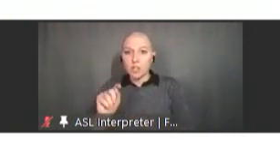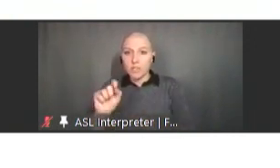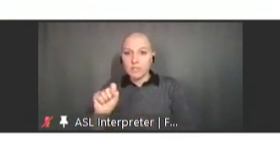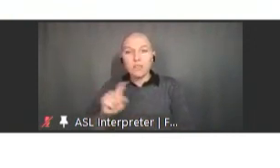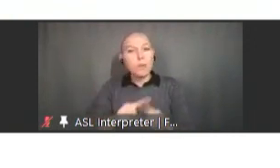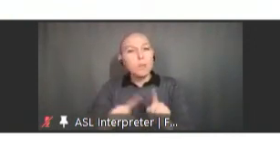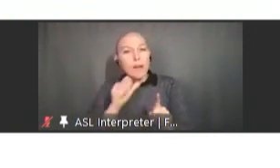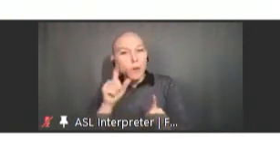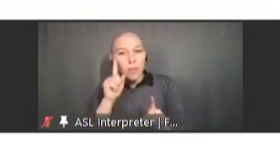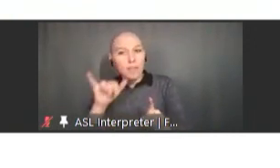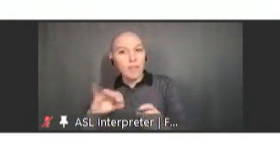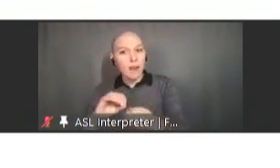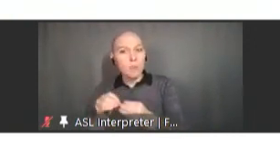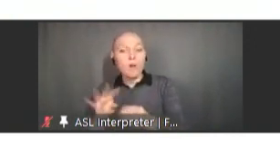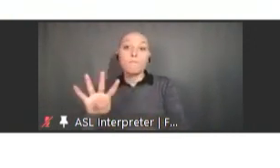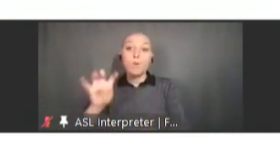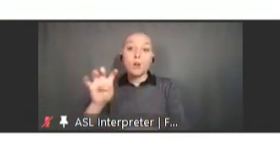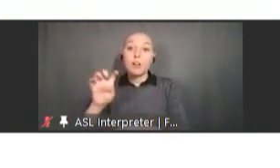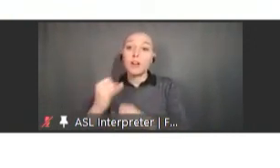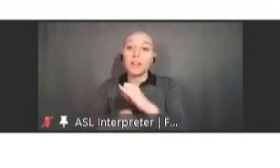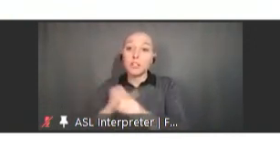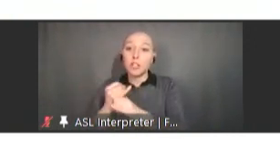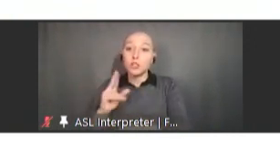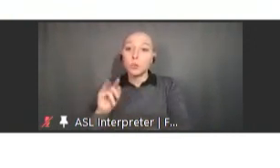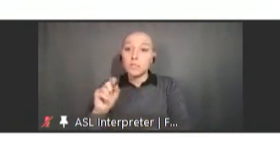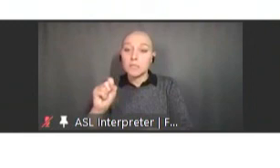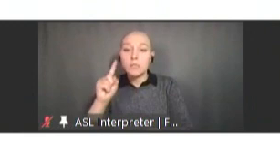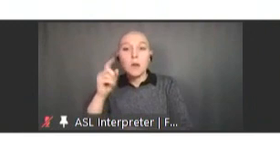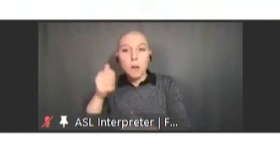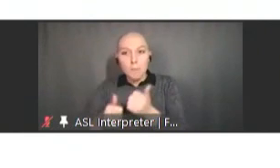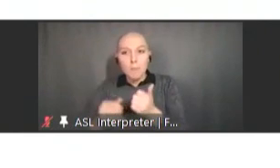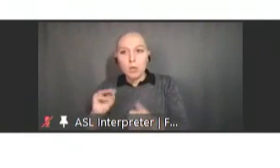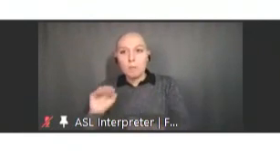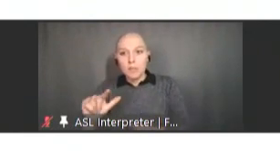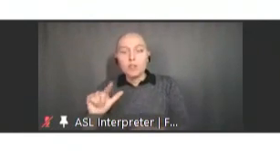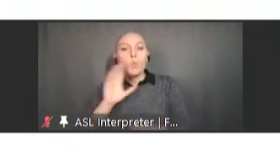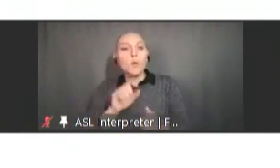units per mil would be the same across the different variants. And that is actually something